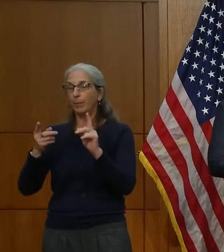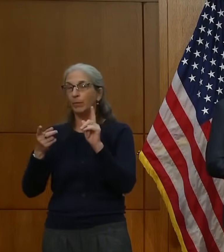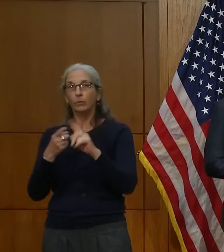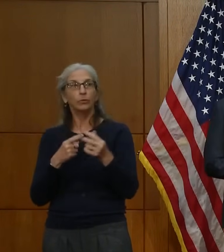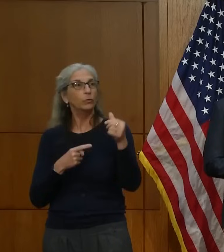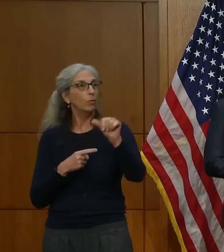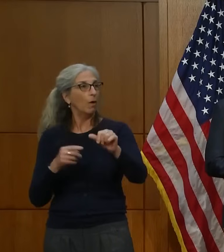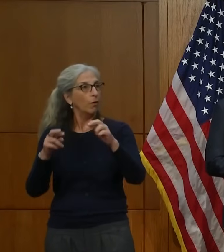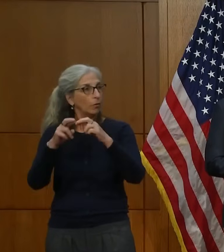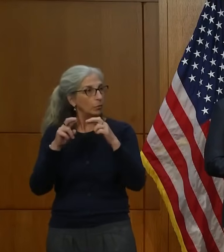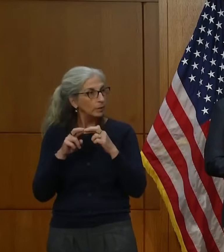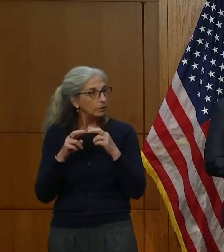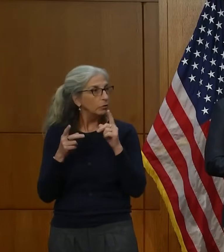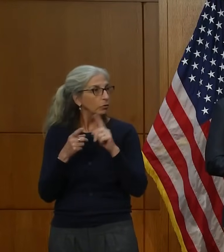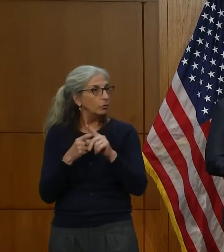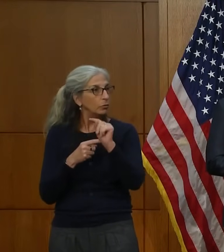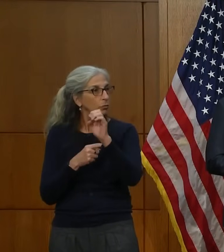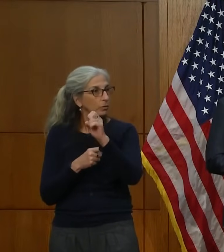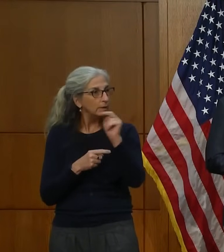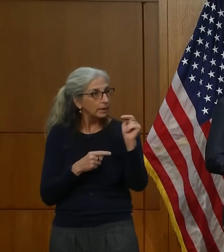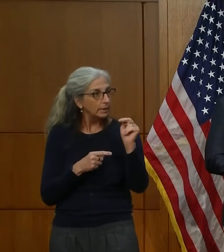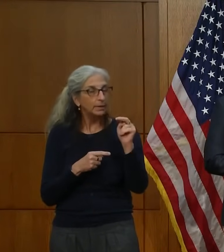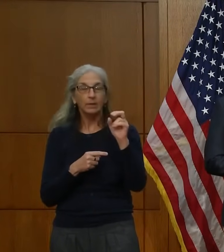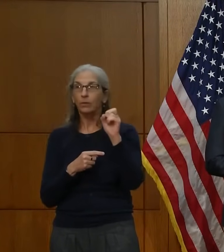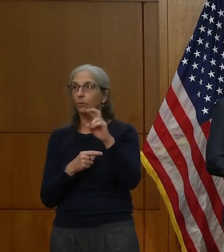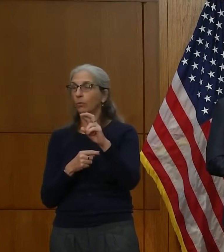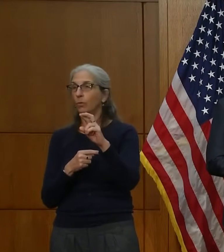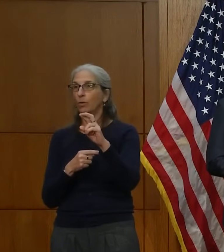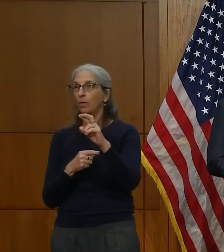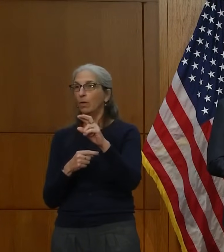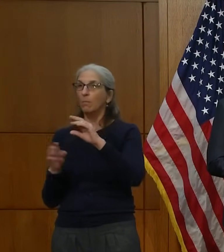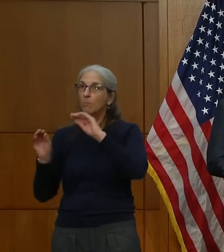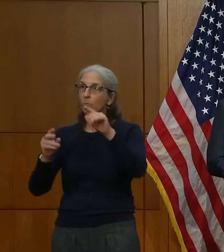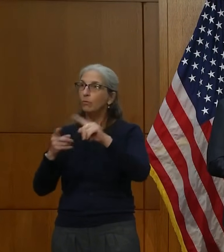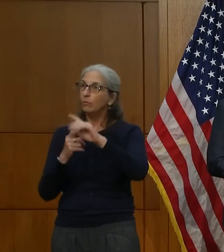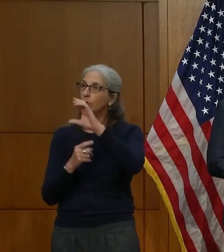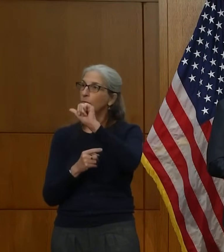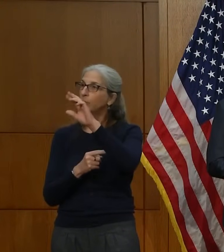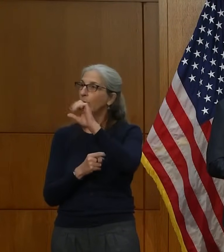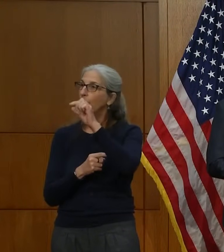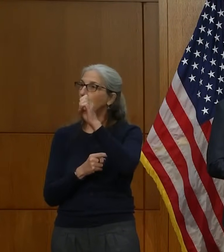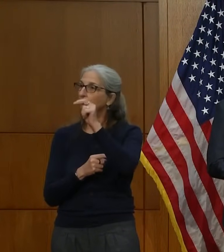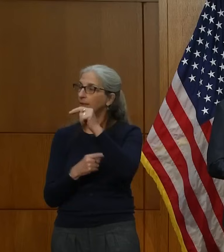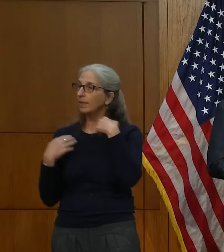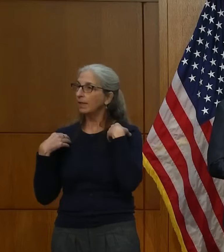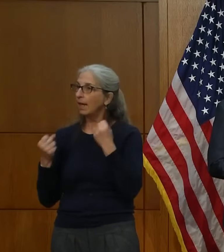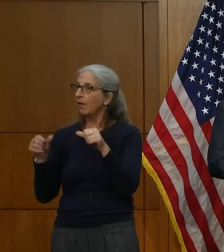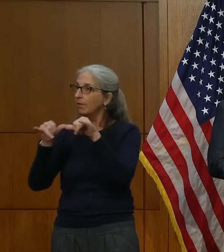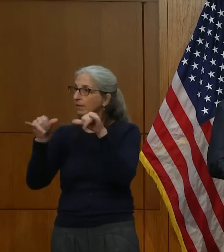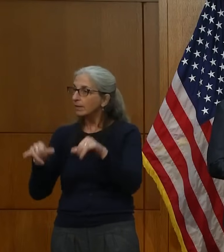NOWHERE WE'RE NOT MOVING THEM, FOR EXAMPLE UP. UPTO OTHER